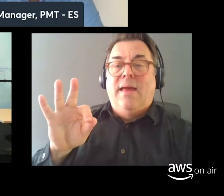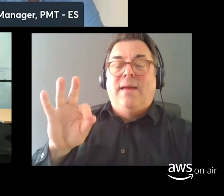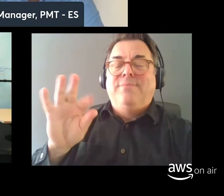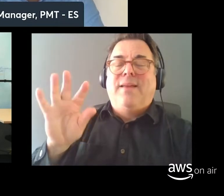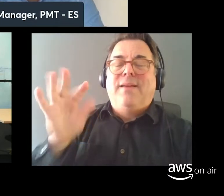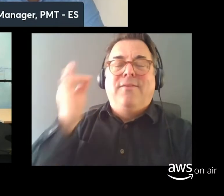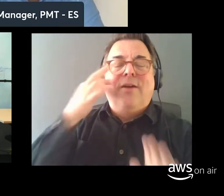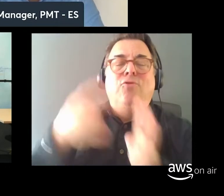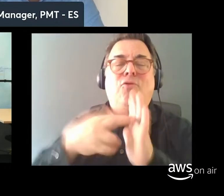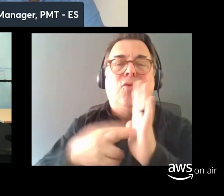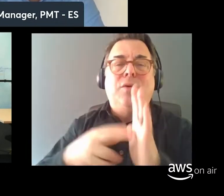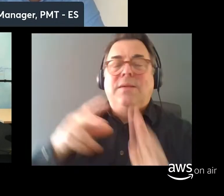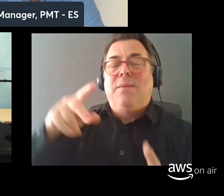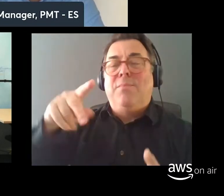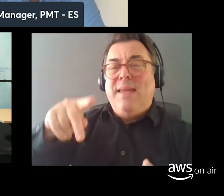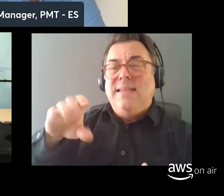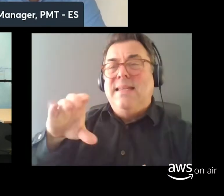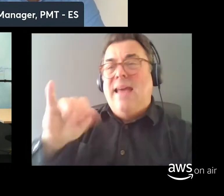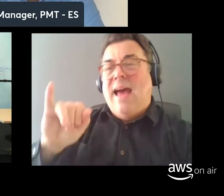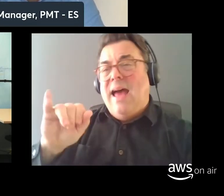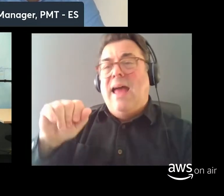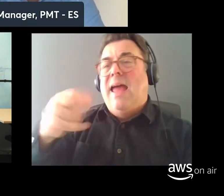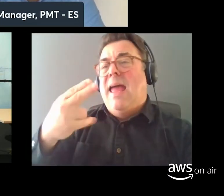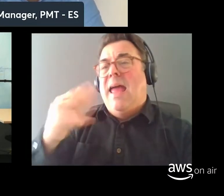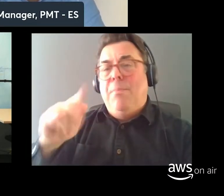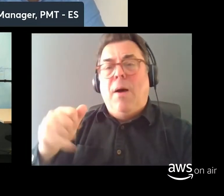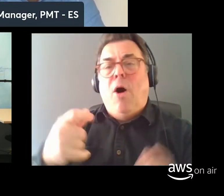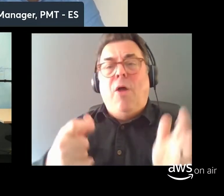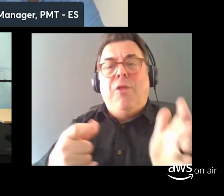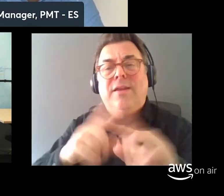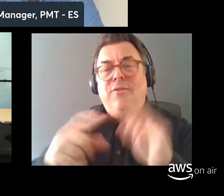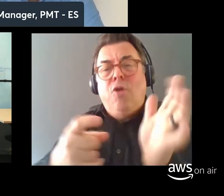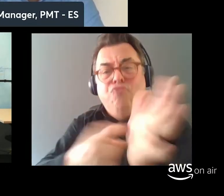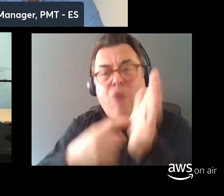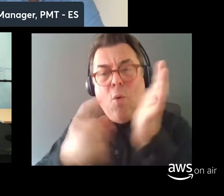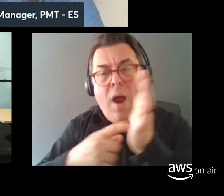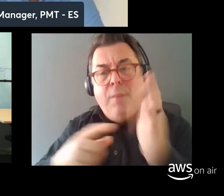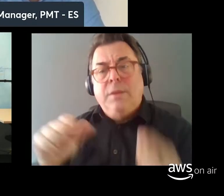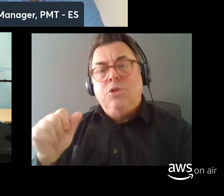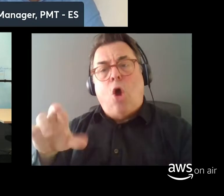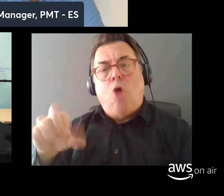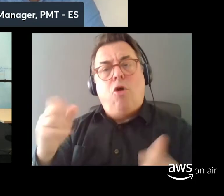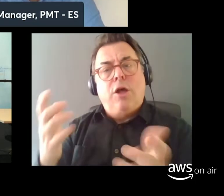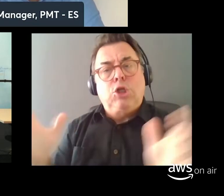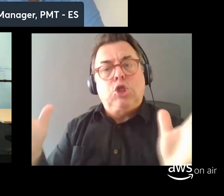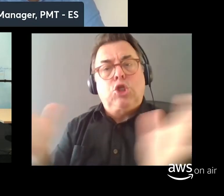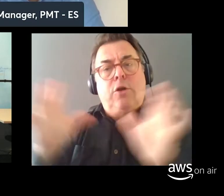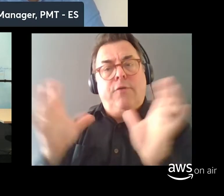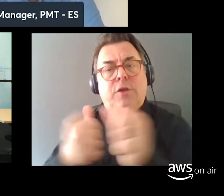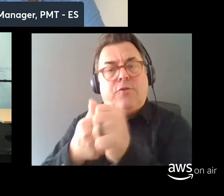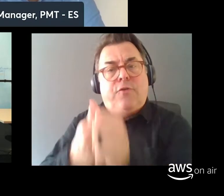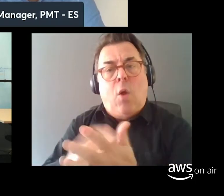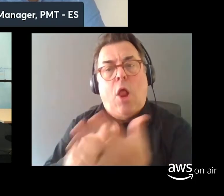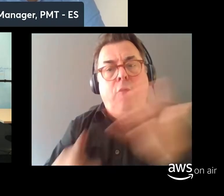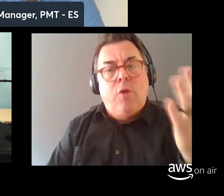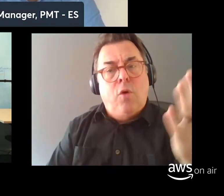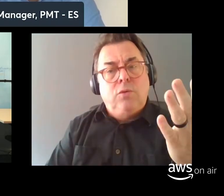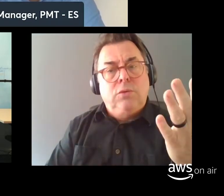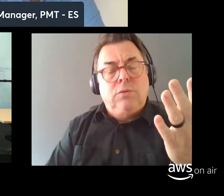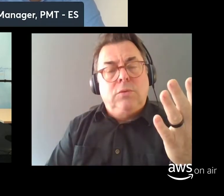all the compliance regimes that Aurora is certified for, Aurora Serverless v2, being a feature of Aurora,